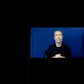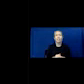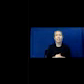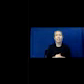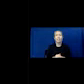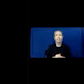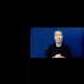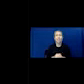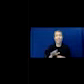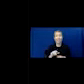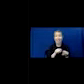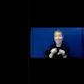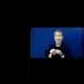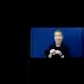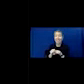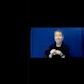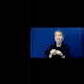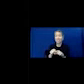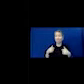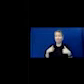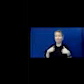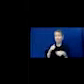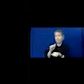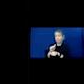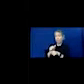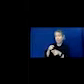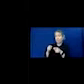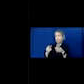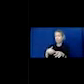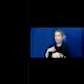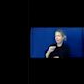as a employment specialist for her, I laid out a job duty schedule which has all of her